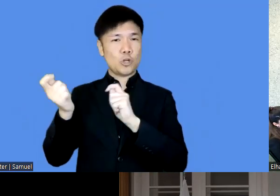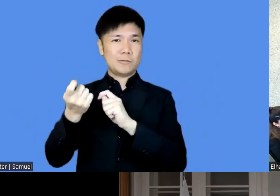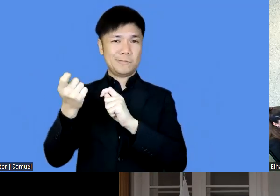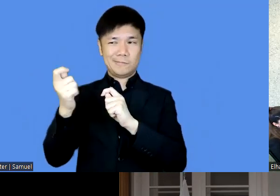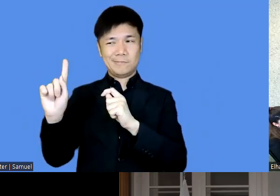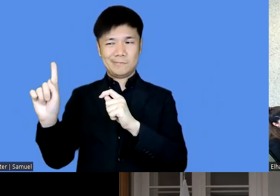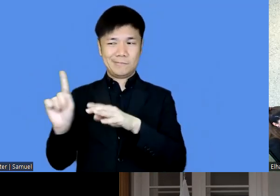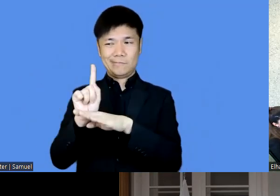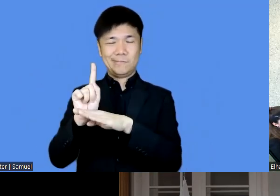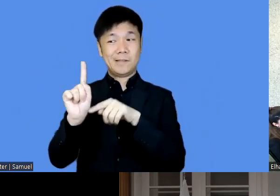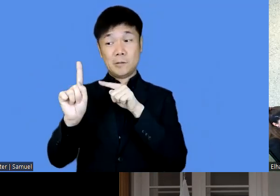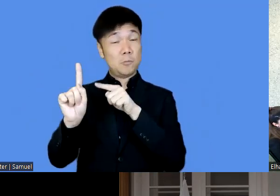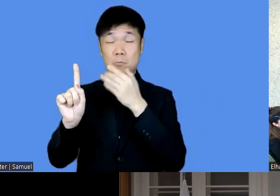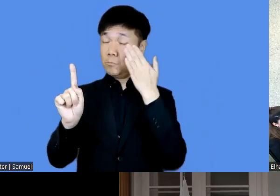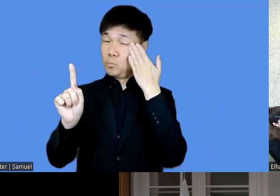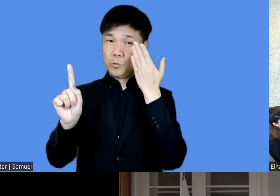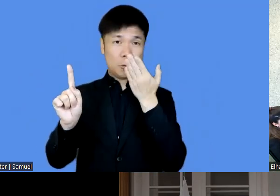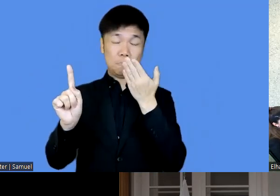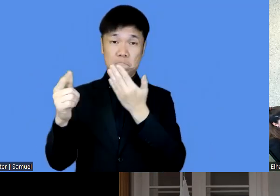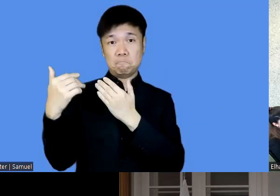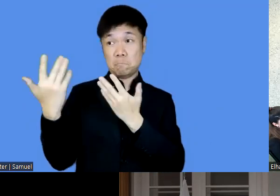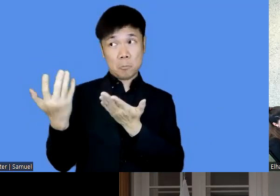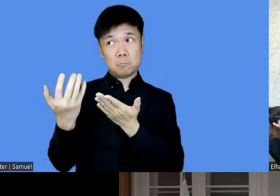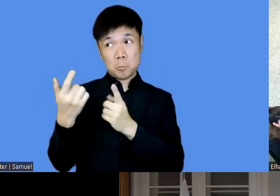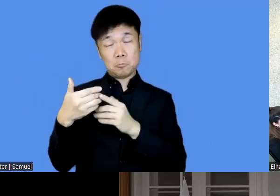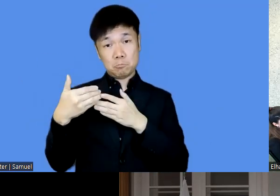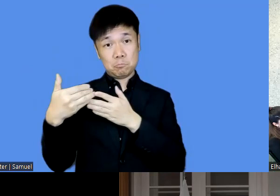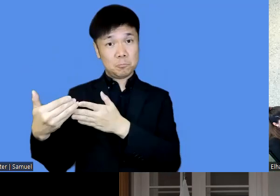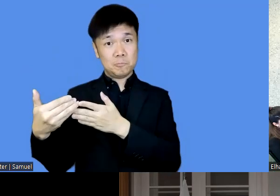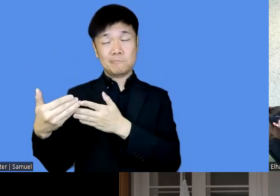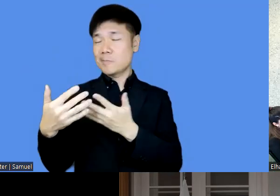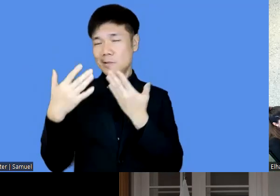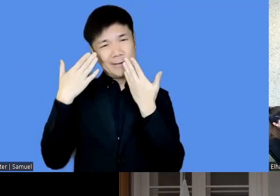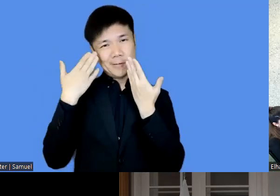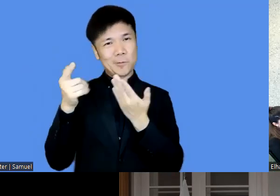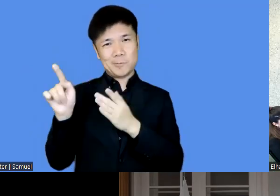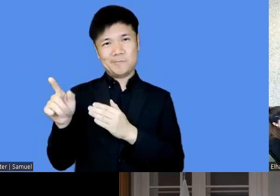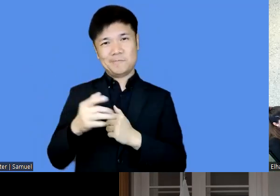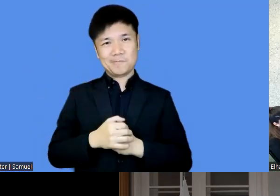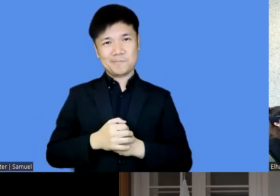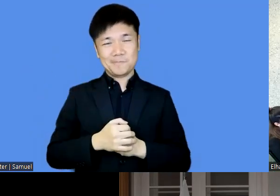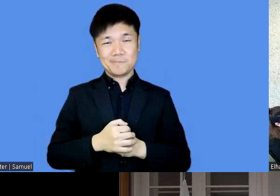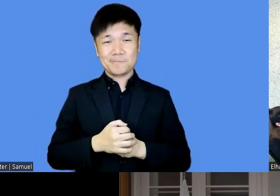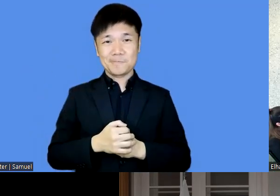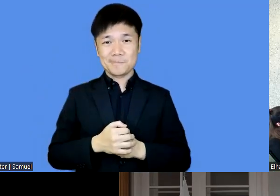I think the idea is there and the will is there and whether we can house it in an area.